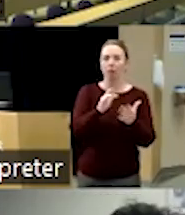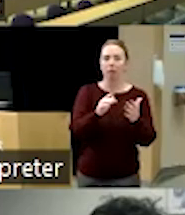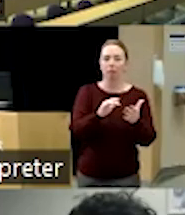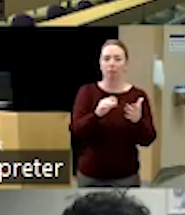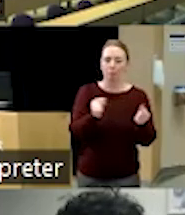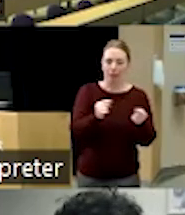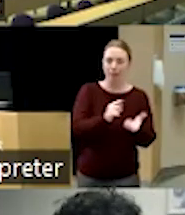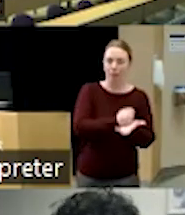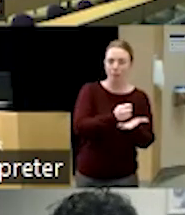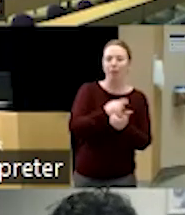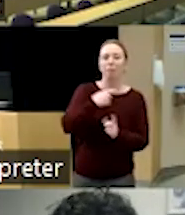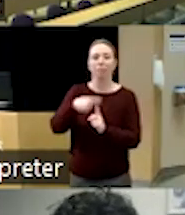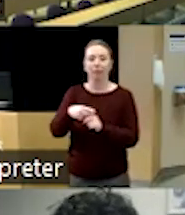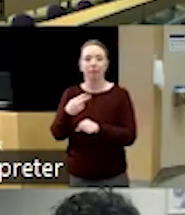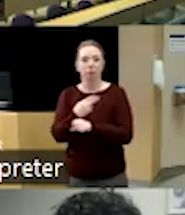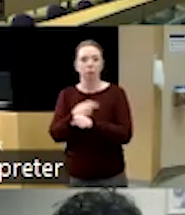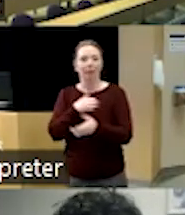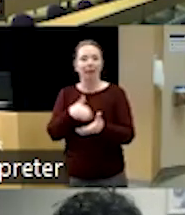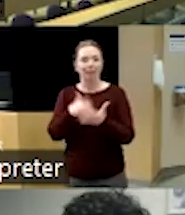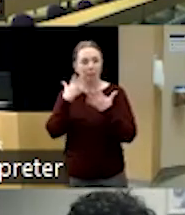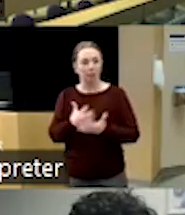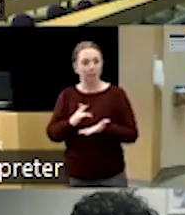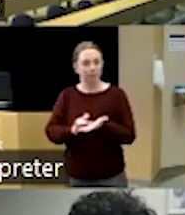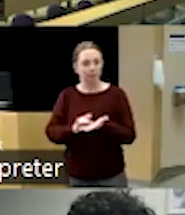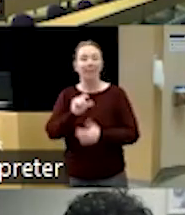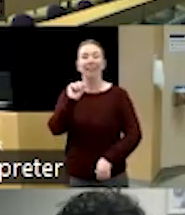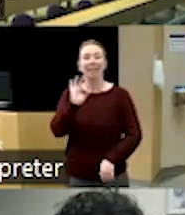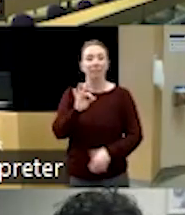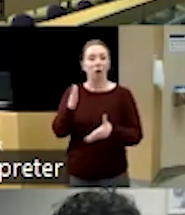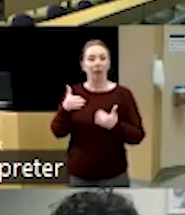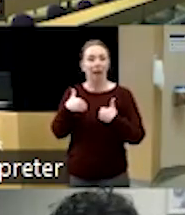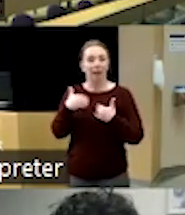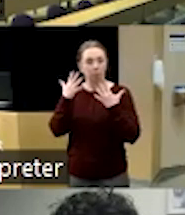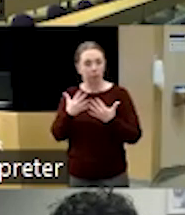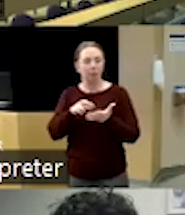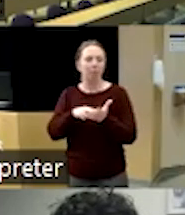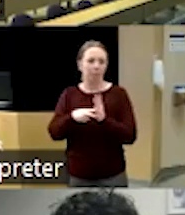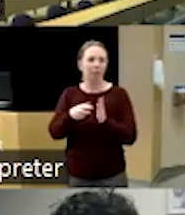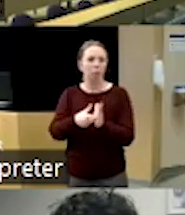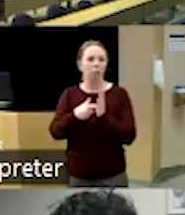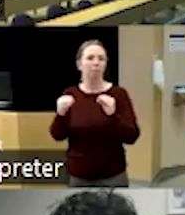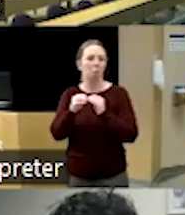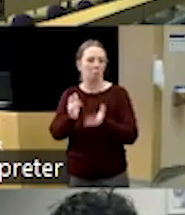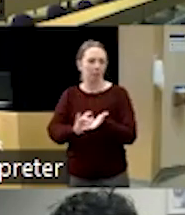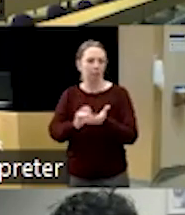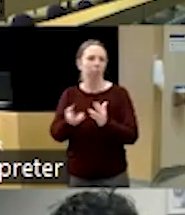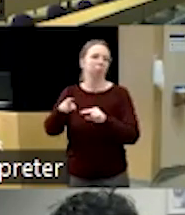if they have depression they have to have higher levels which is um which is my which is what you